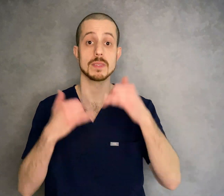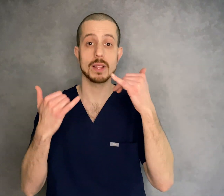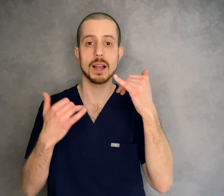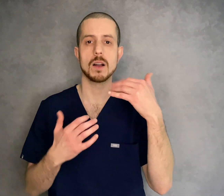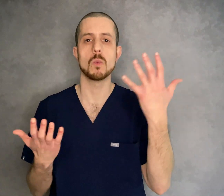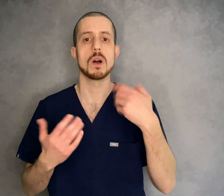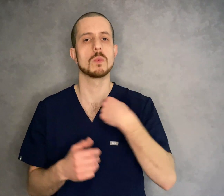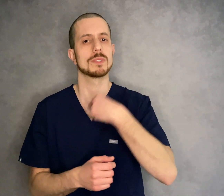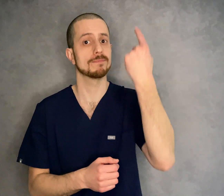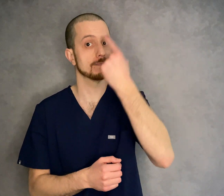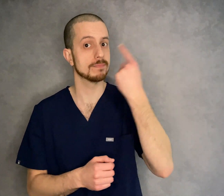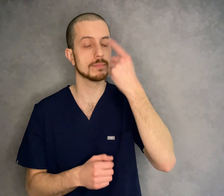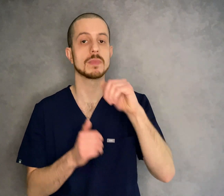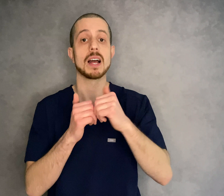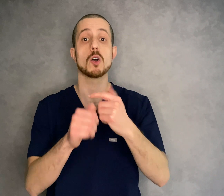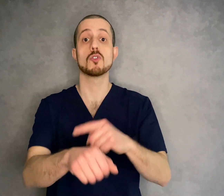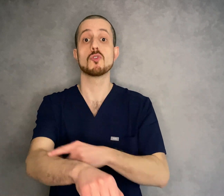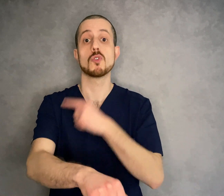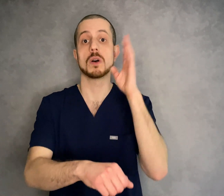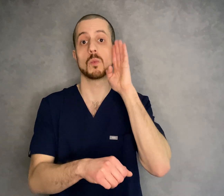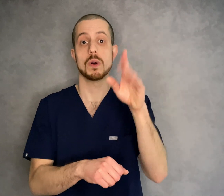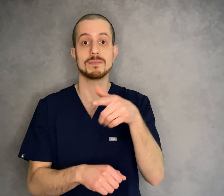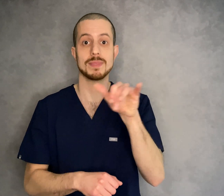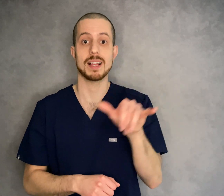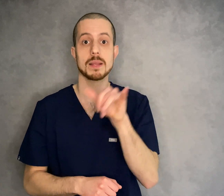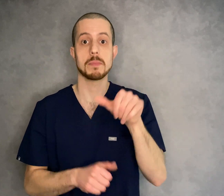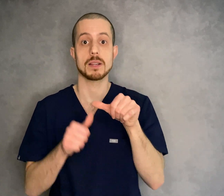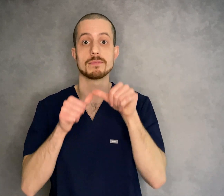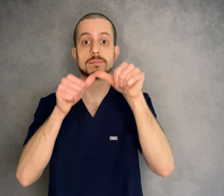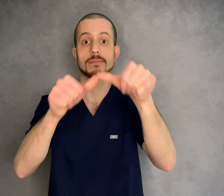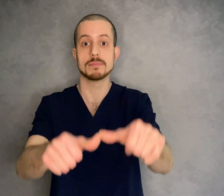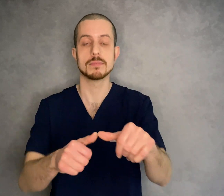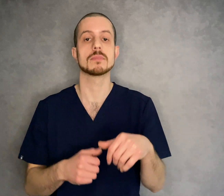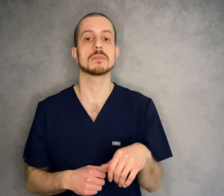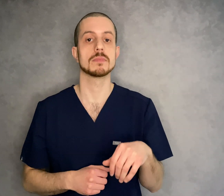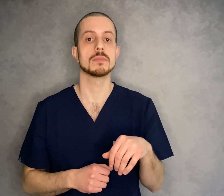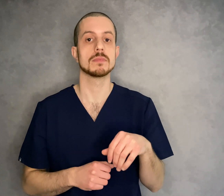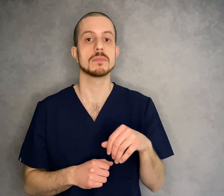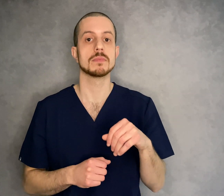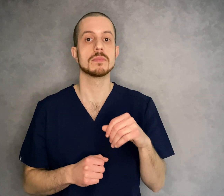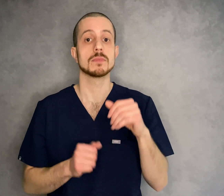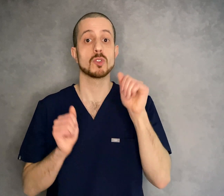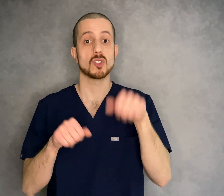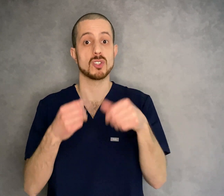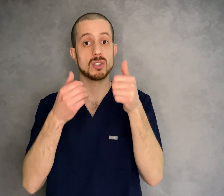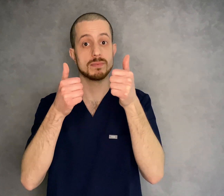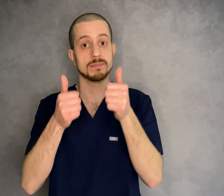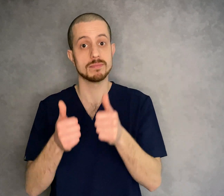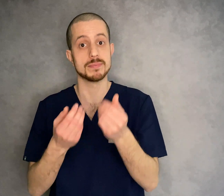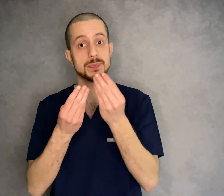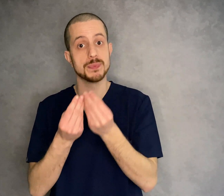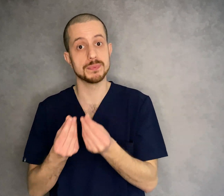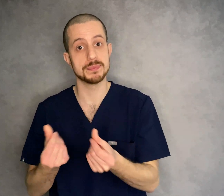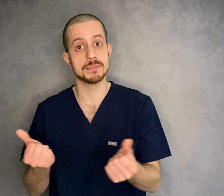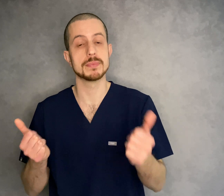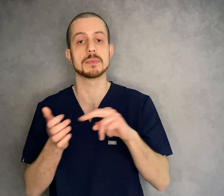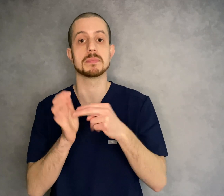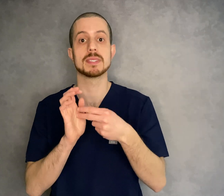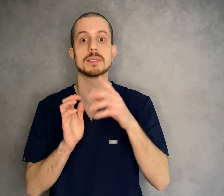Now, what we are wondering is how long will the antibodies last? Could the level of antibodies decline over time?